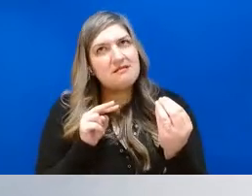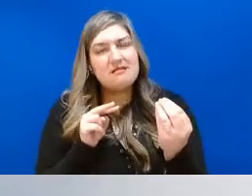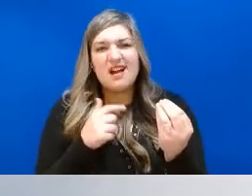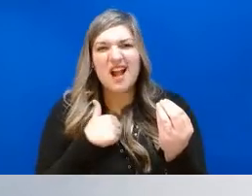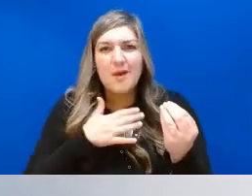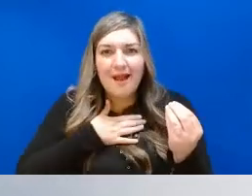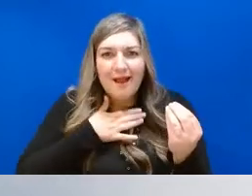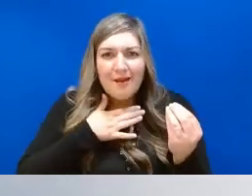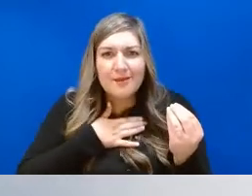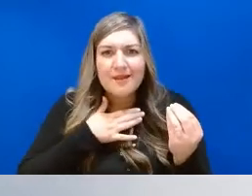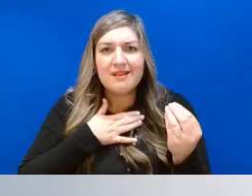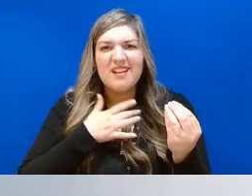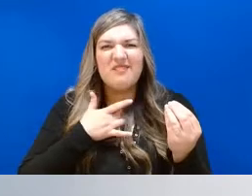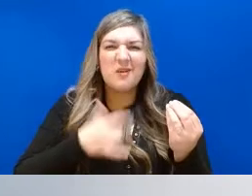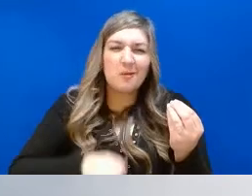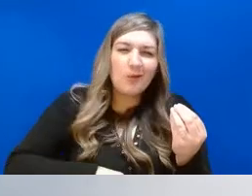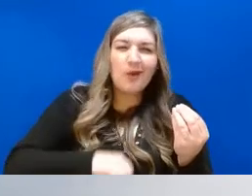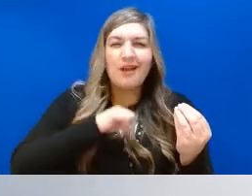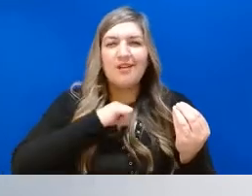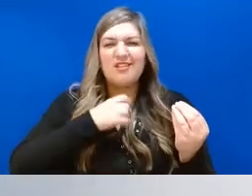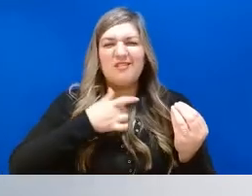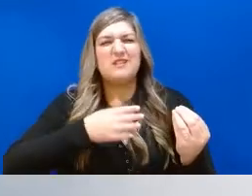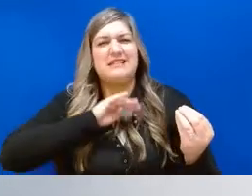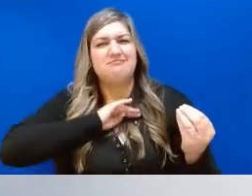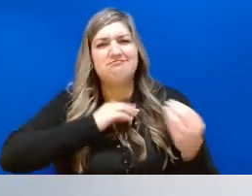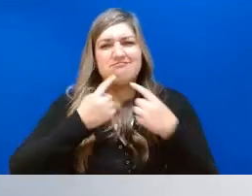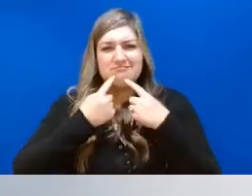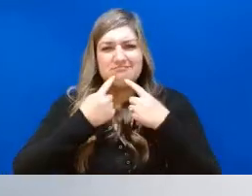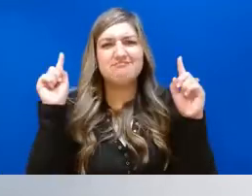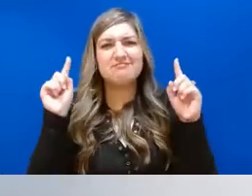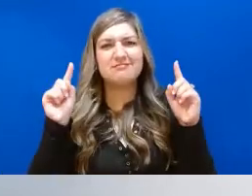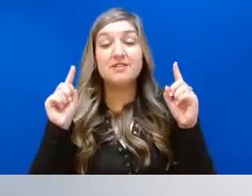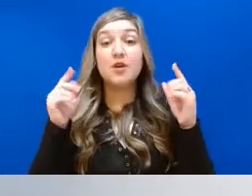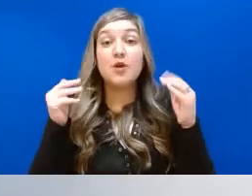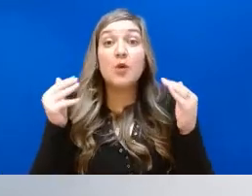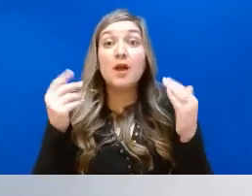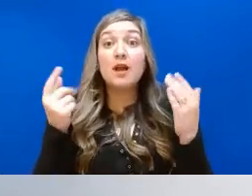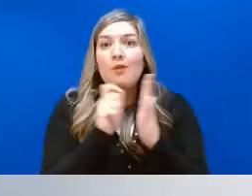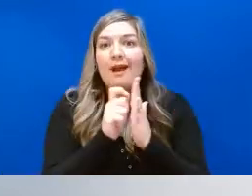You felt proud when he felt fulfilled. And you just want to write those down.